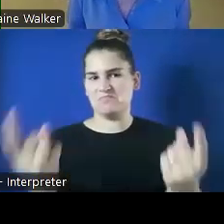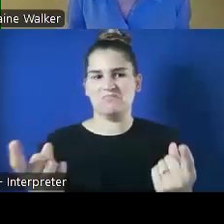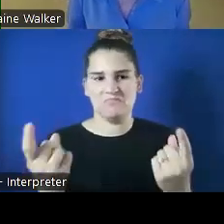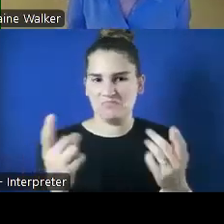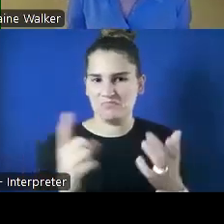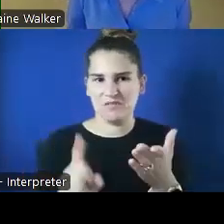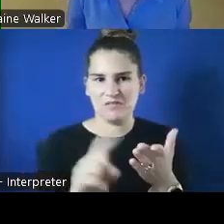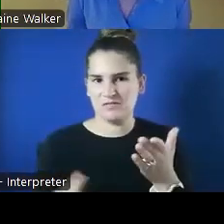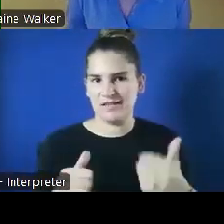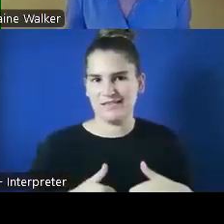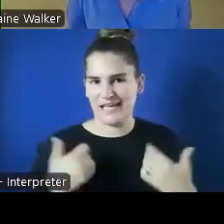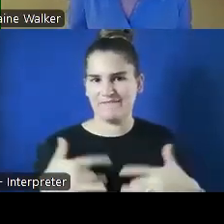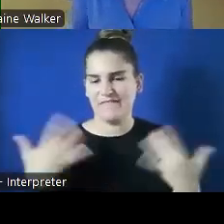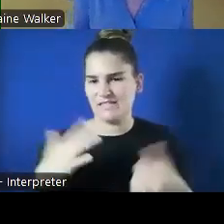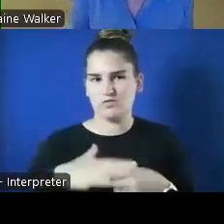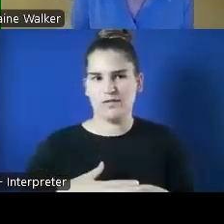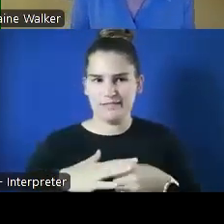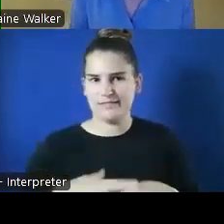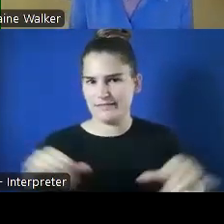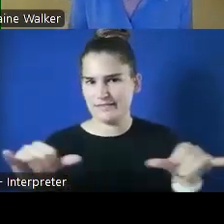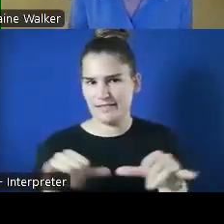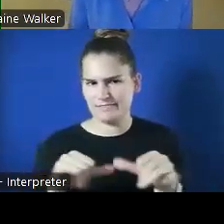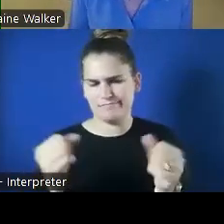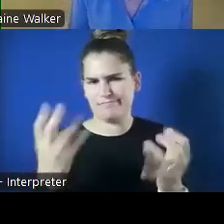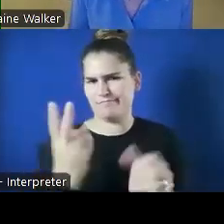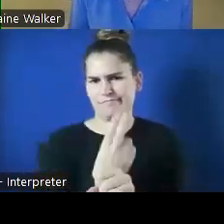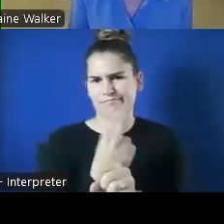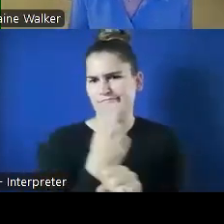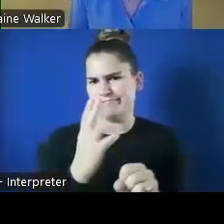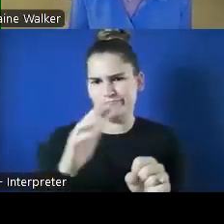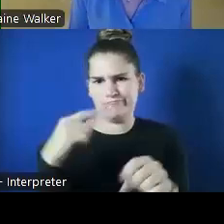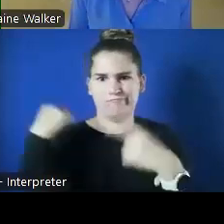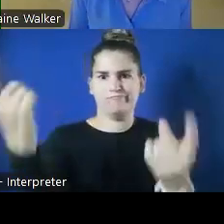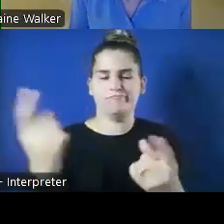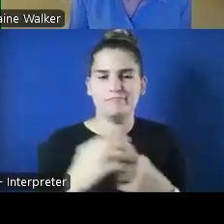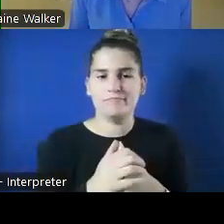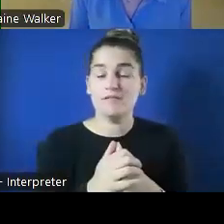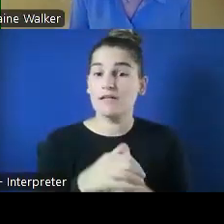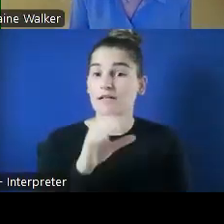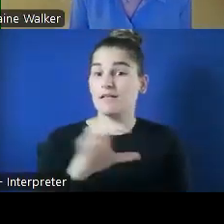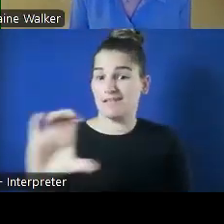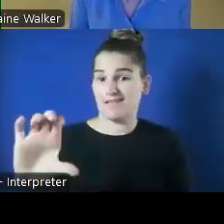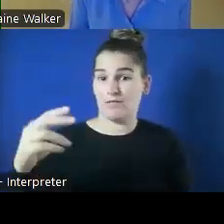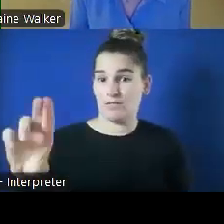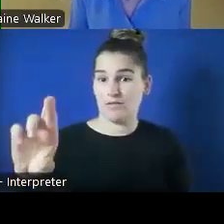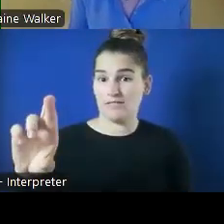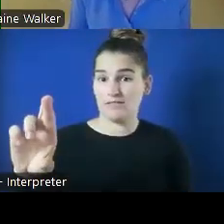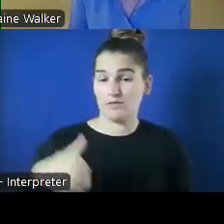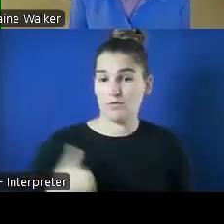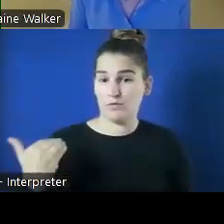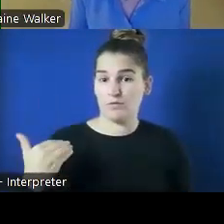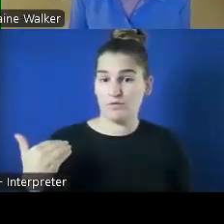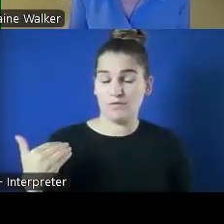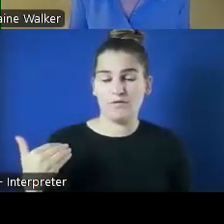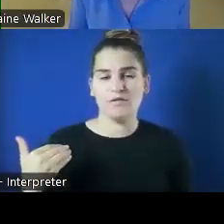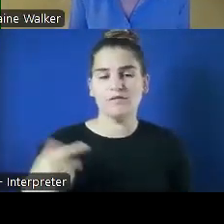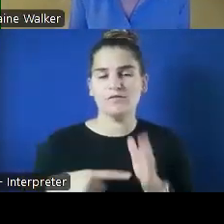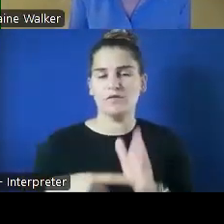of Psychopathology and what we found is that the clinical high-risk youth showed elevated